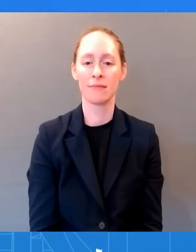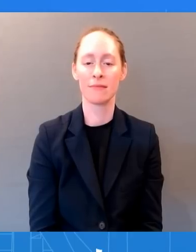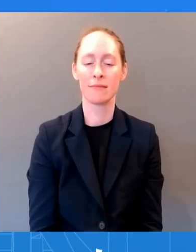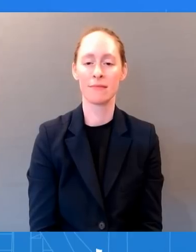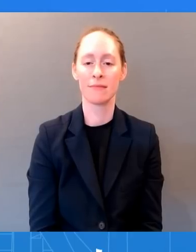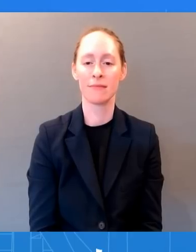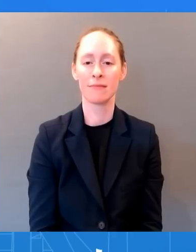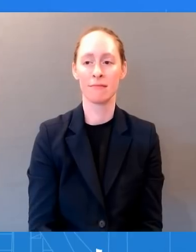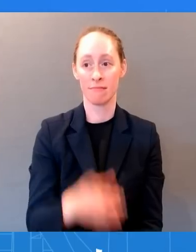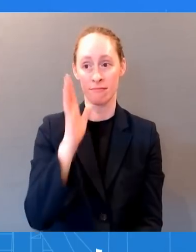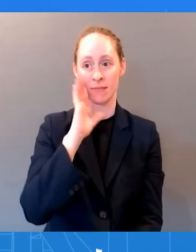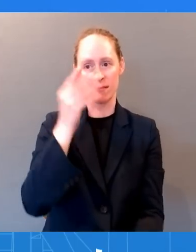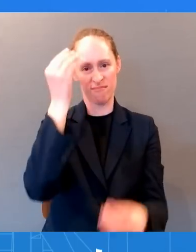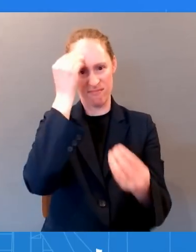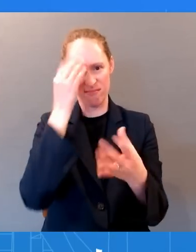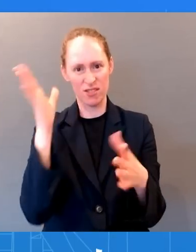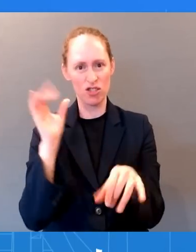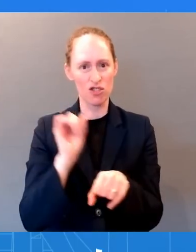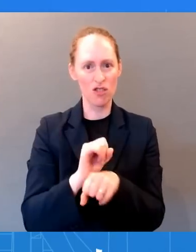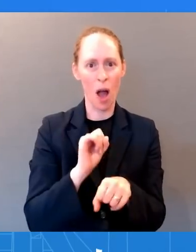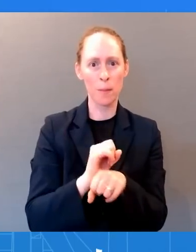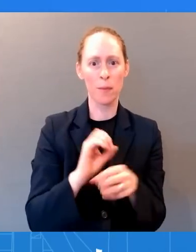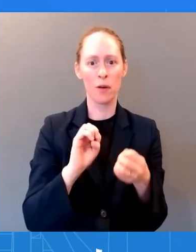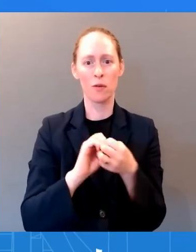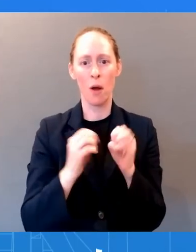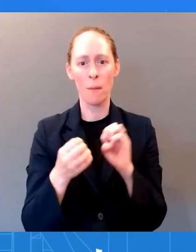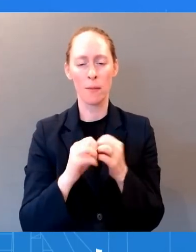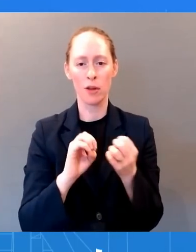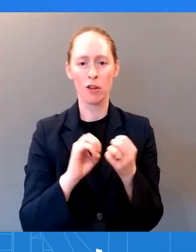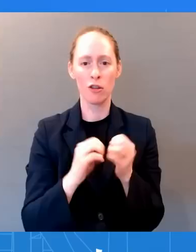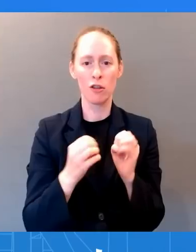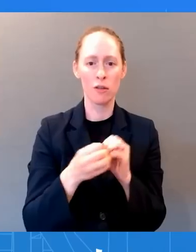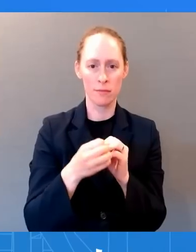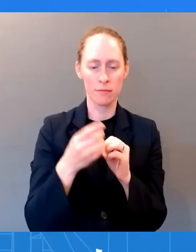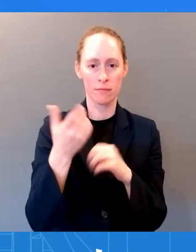losses to tame inflation? Ms. Jean-Pierre: So I don't want to get ahead